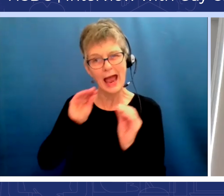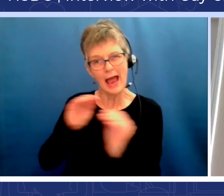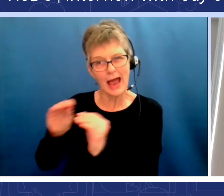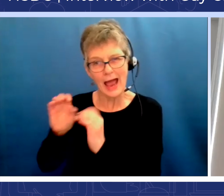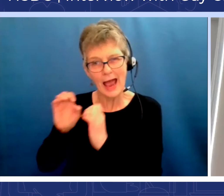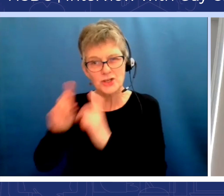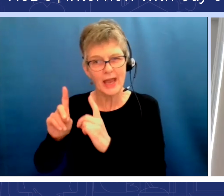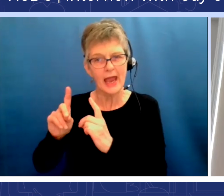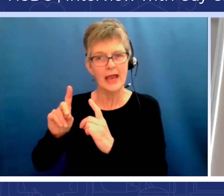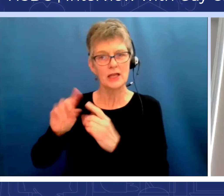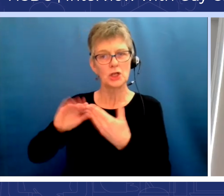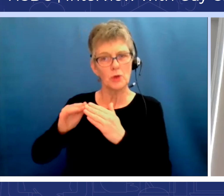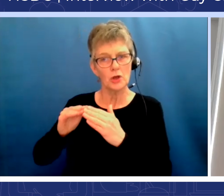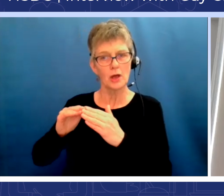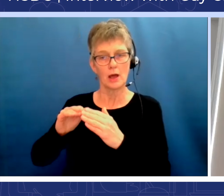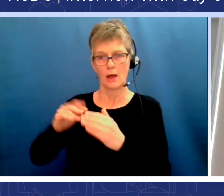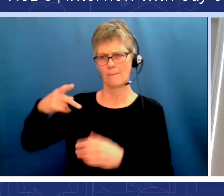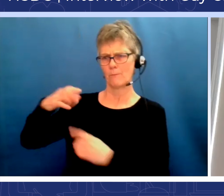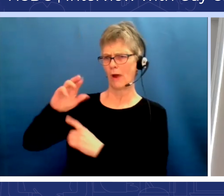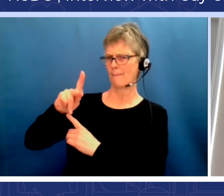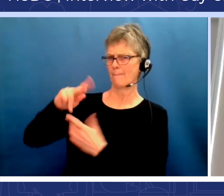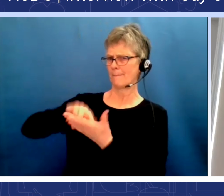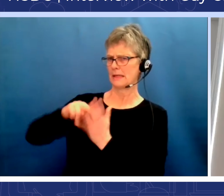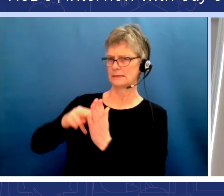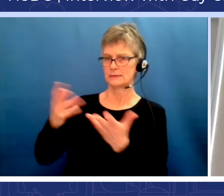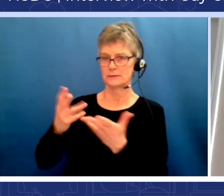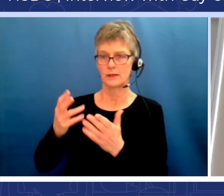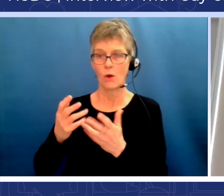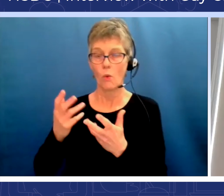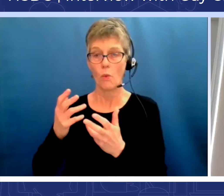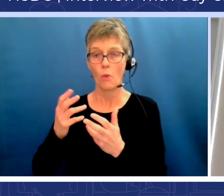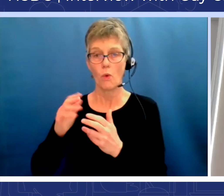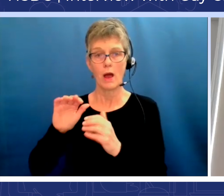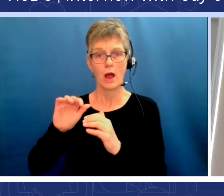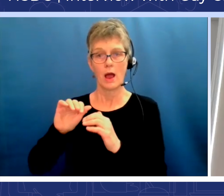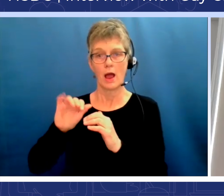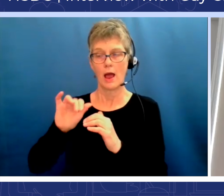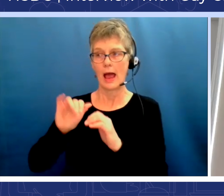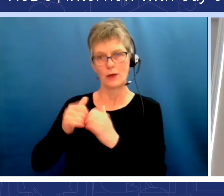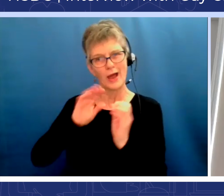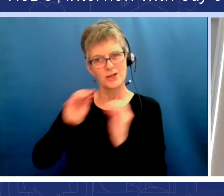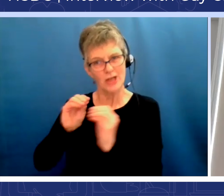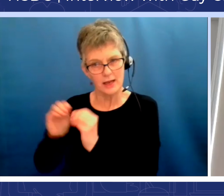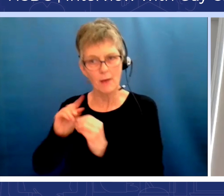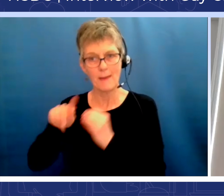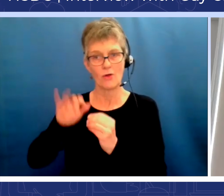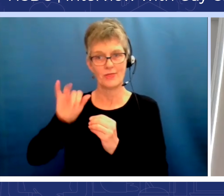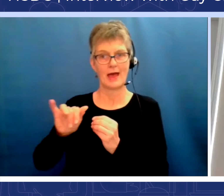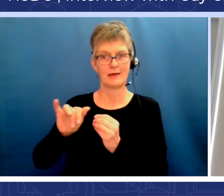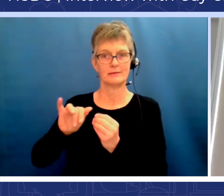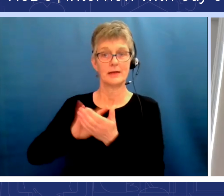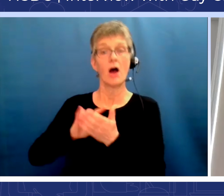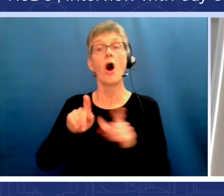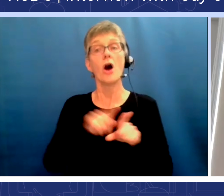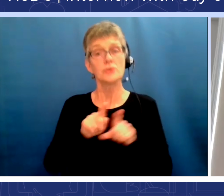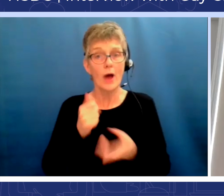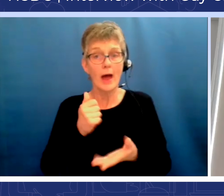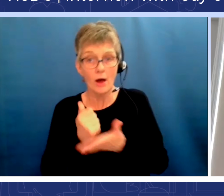and what PREP implementation means. Also, helping folks attain access to PREP financially. So, going